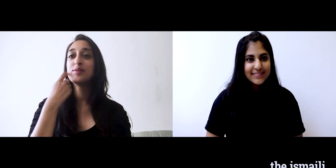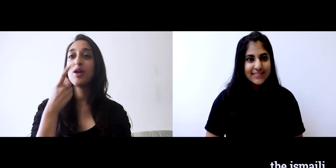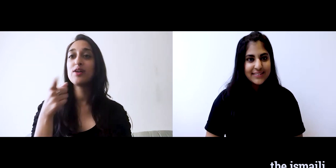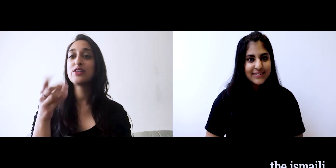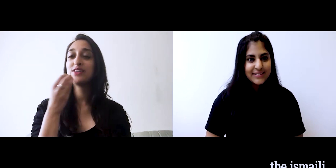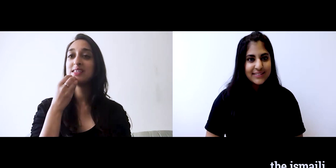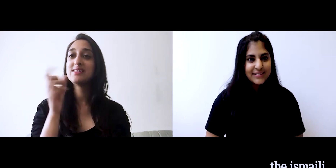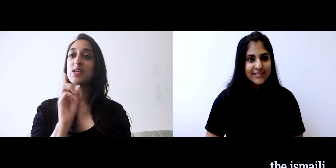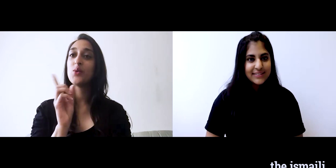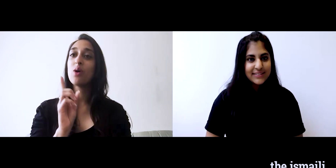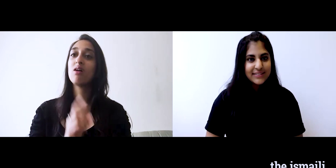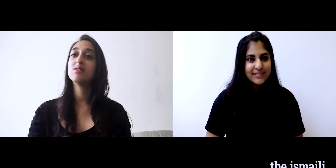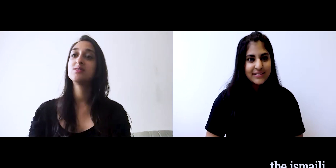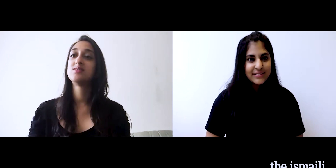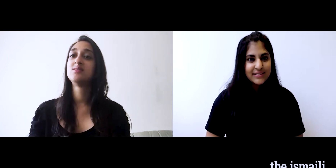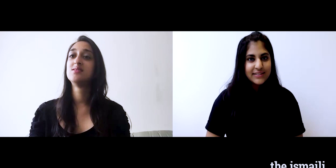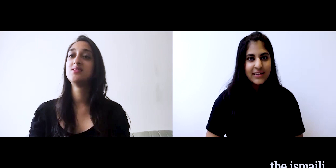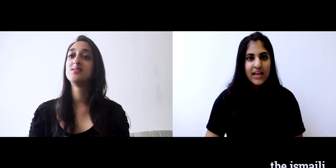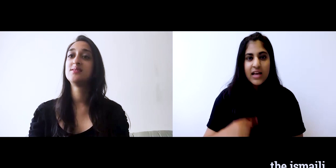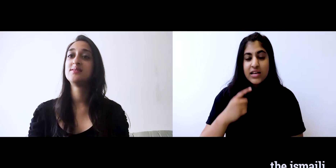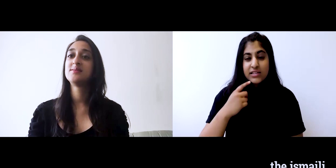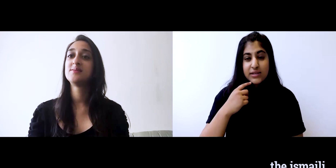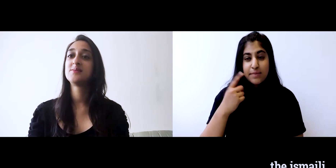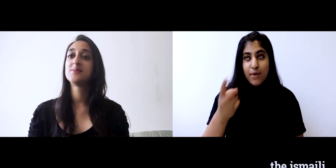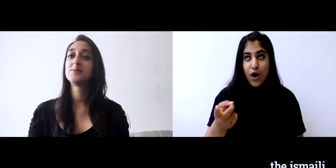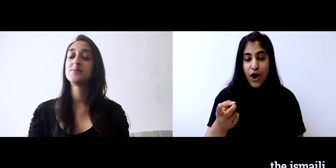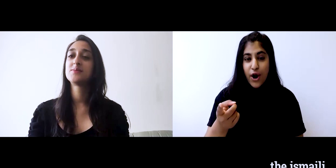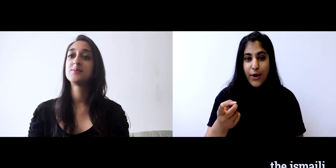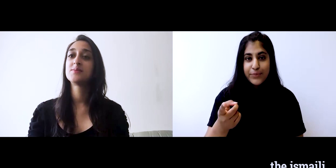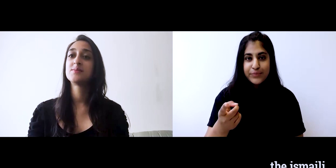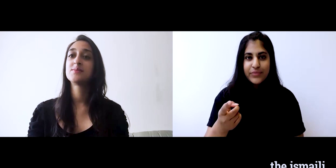Tomorrow you're eating what? Tomorrow